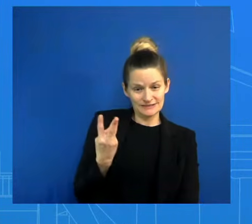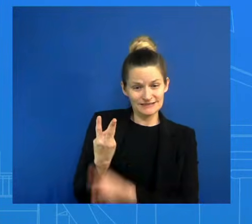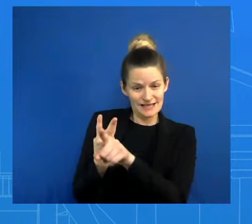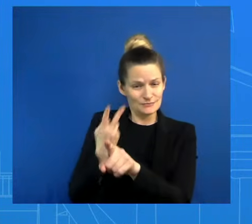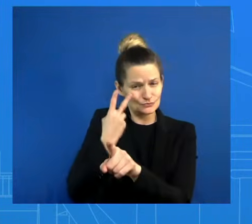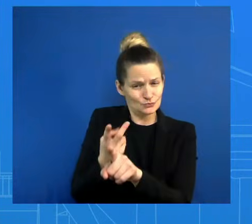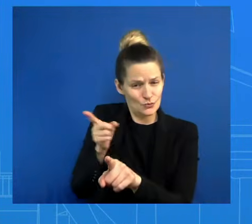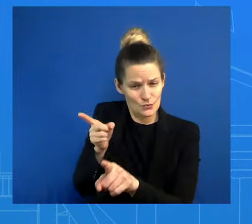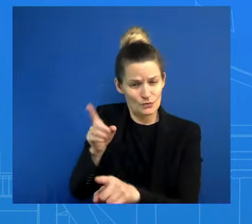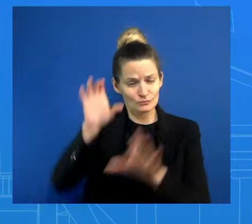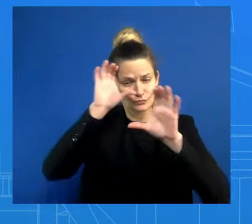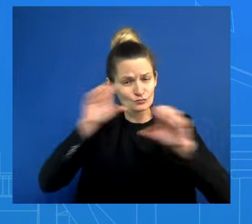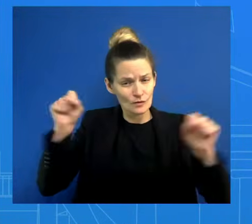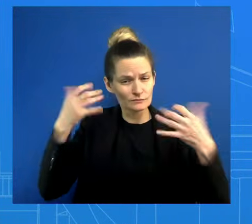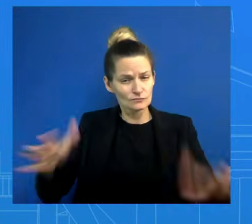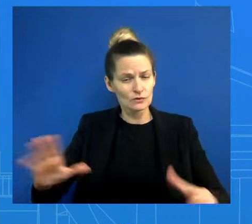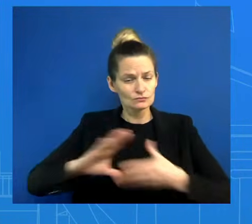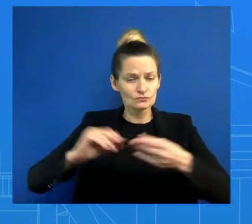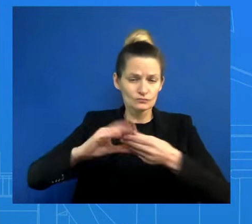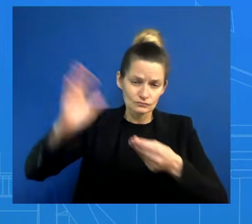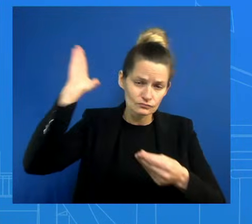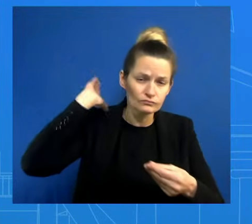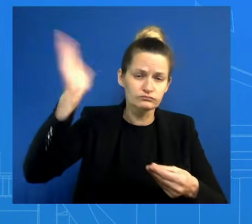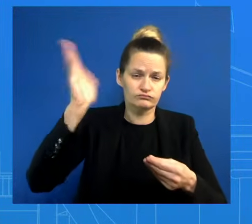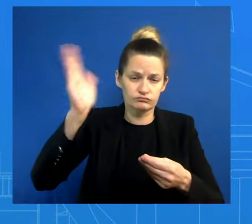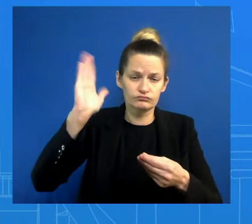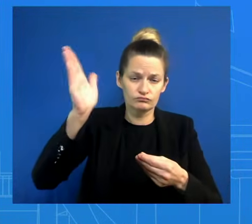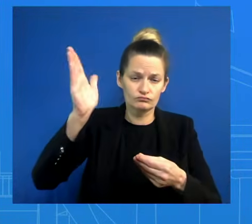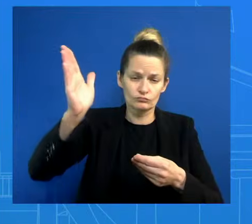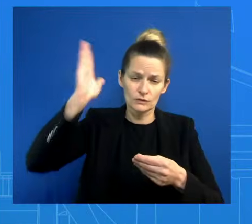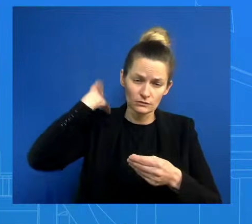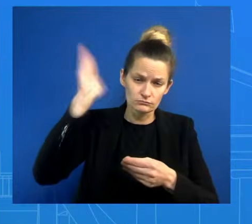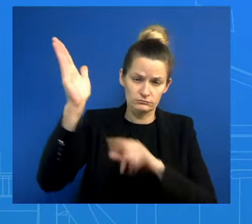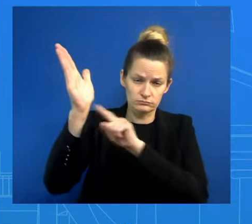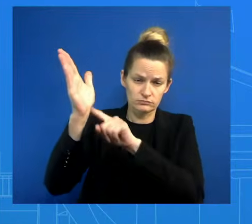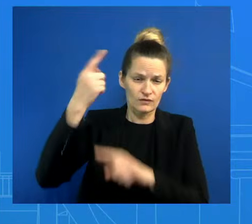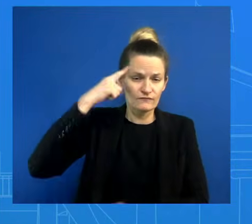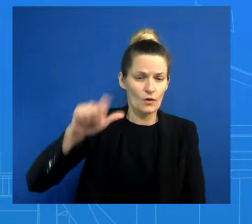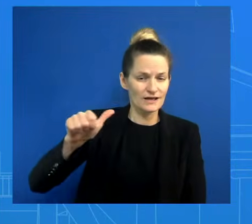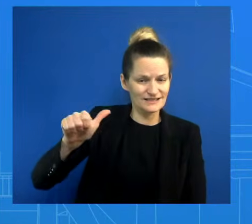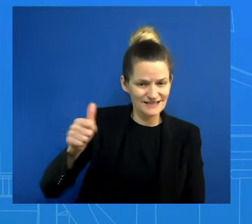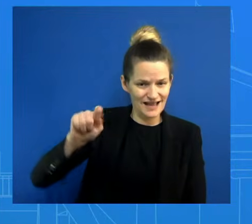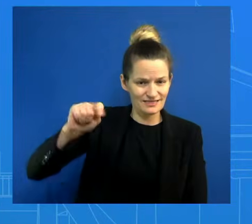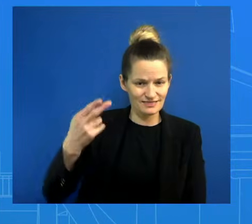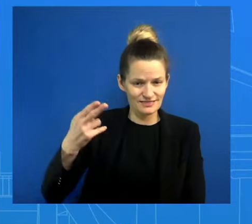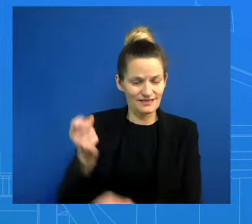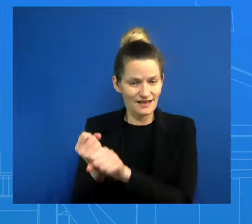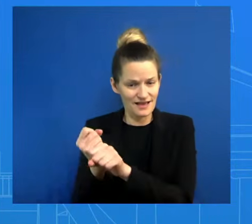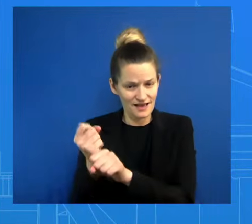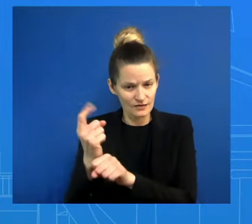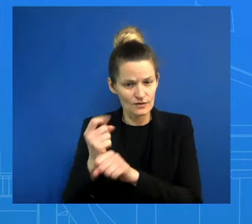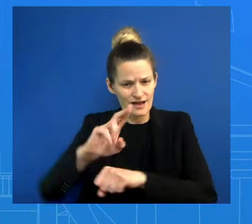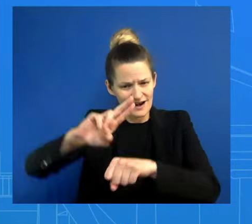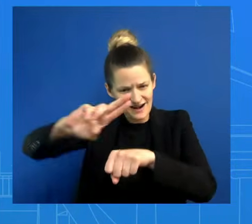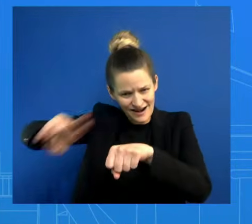at the 10th Annual National Vigil for All Victims of Gun Violence, organized by the Newtown Action Alliance.